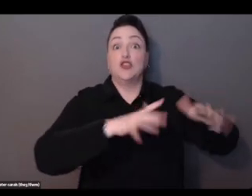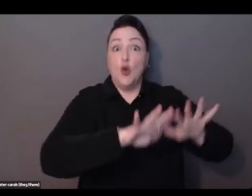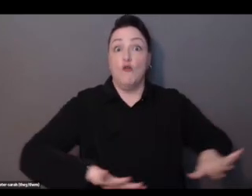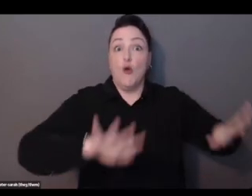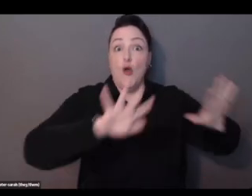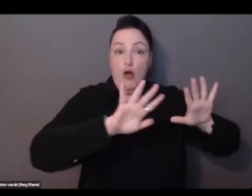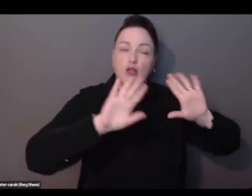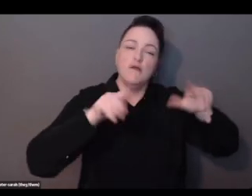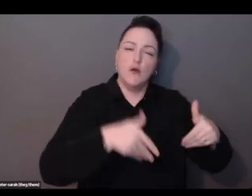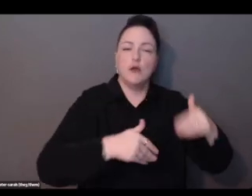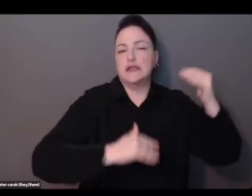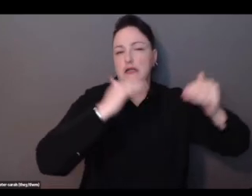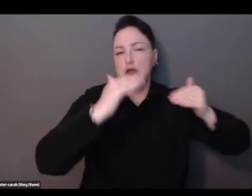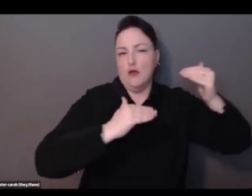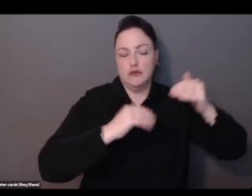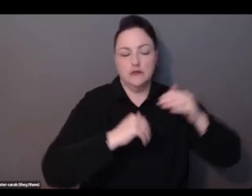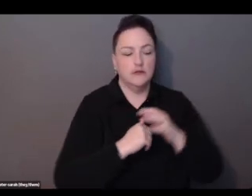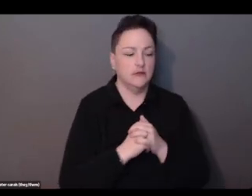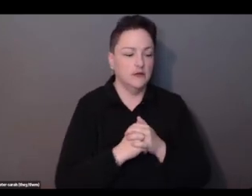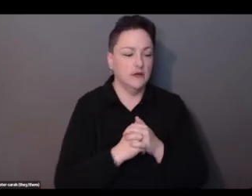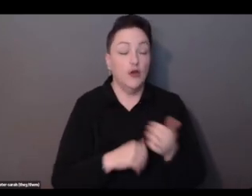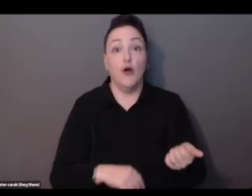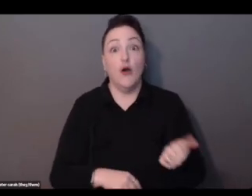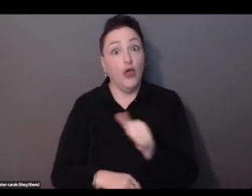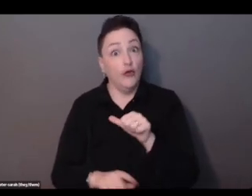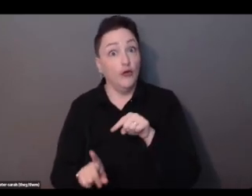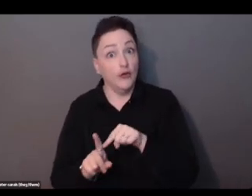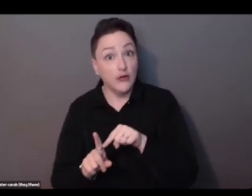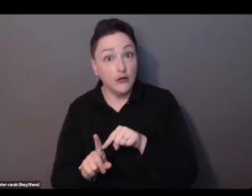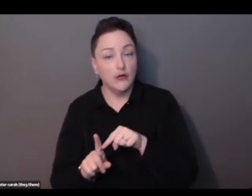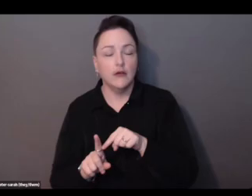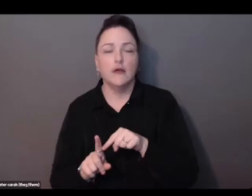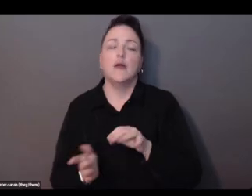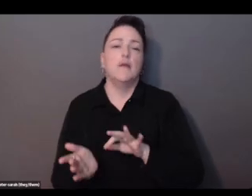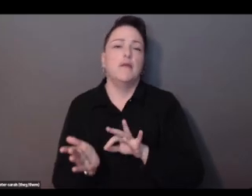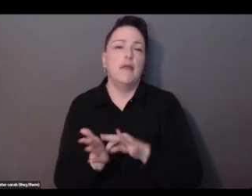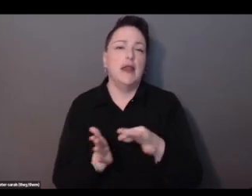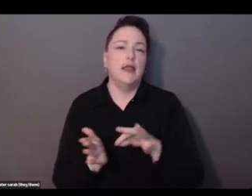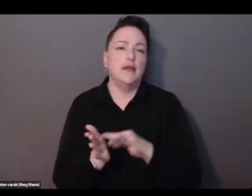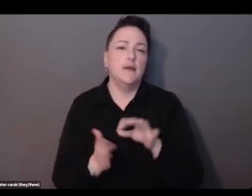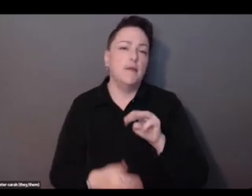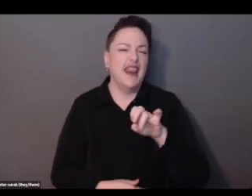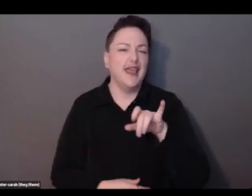but then the other coming from Medicaid claims data, because they're such different samples,